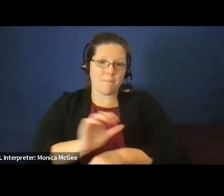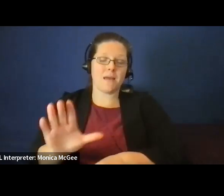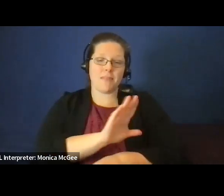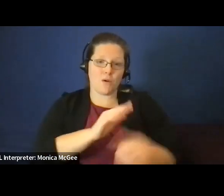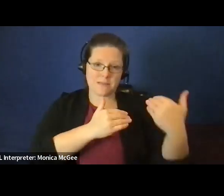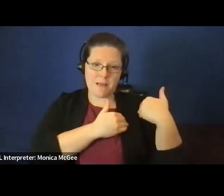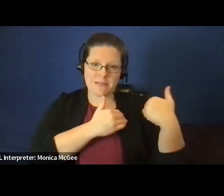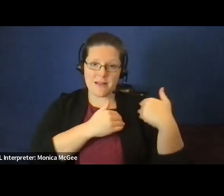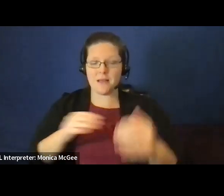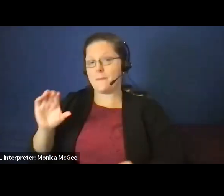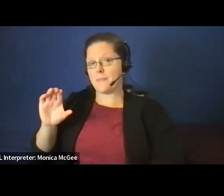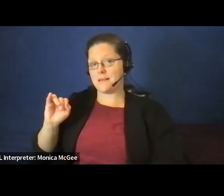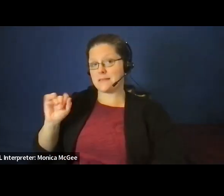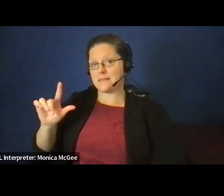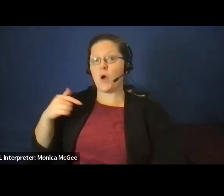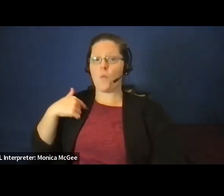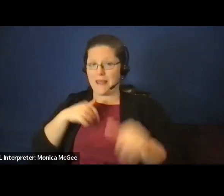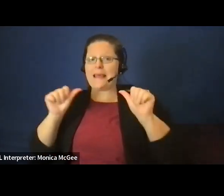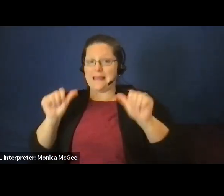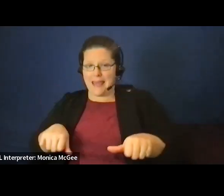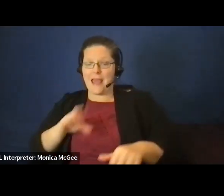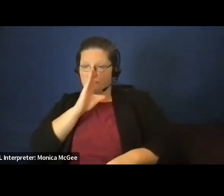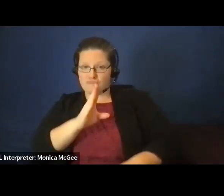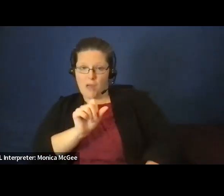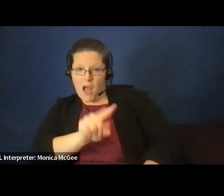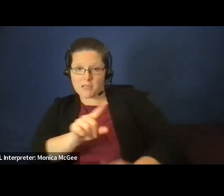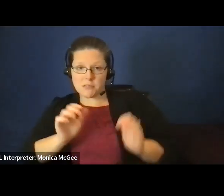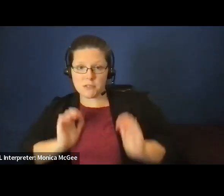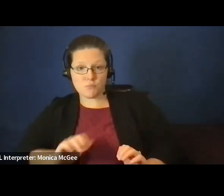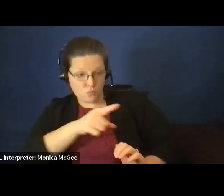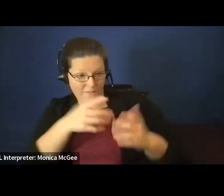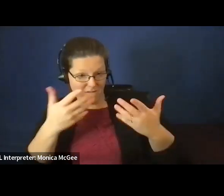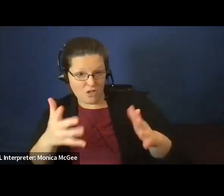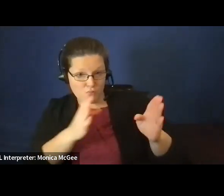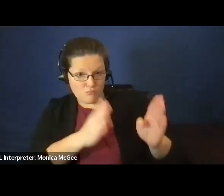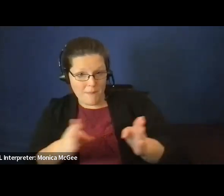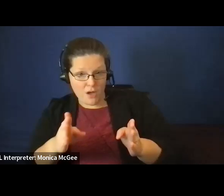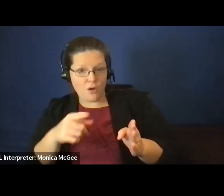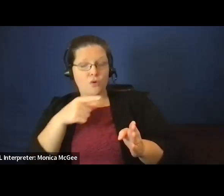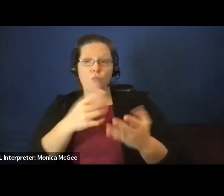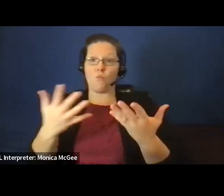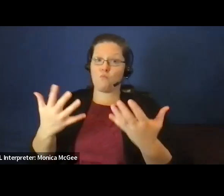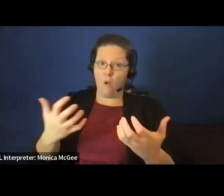go. That's done by your county. You have to let your county own that. That's their job, and you're required